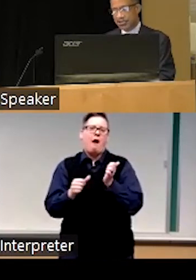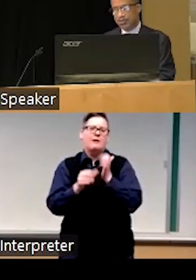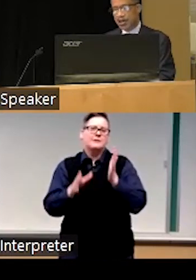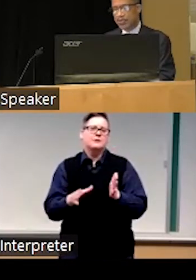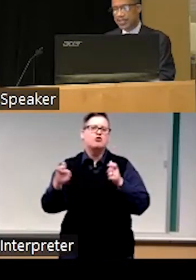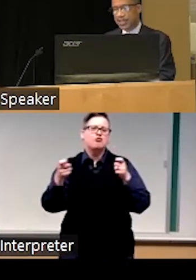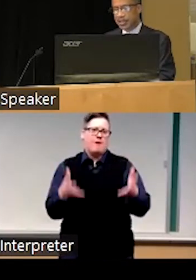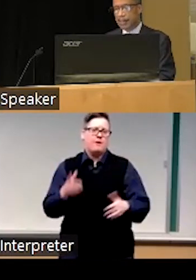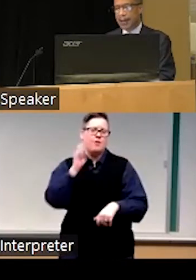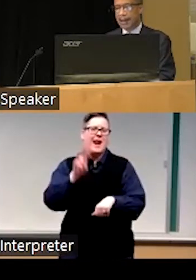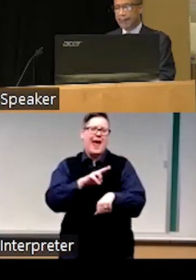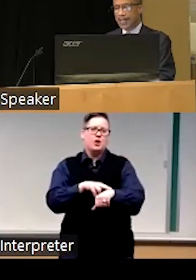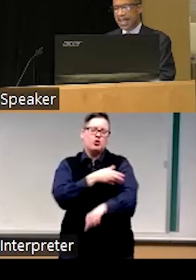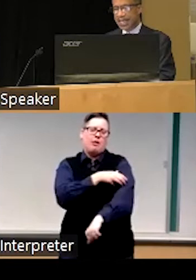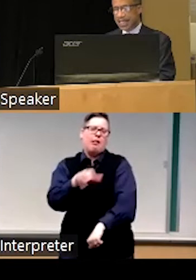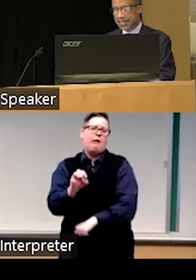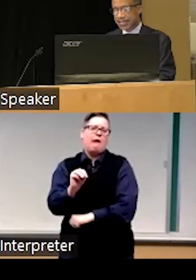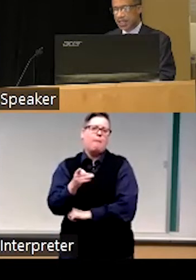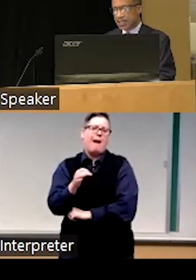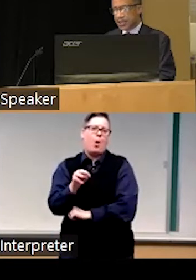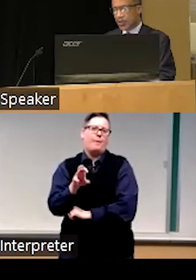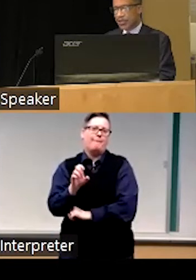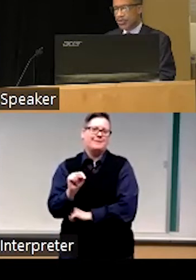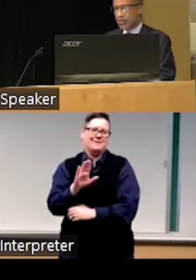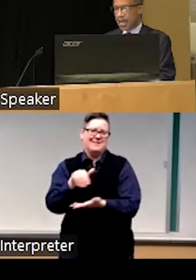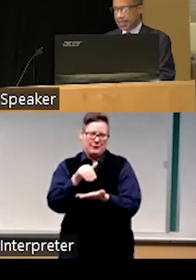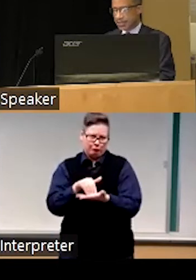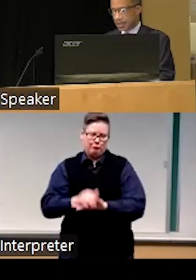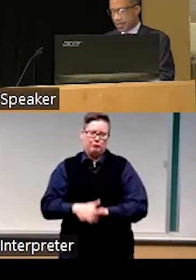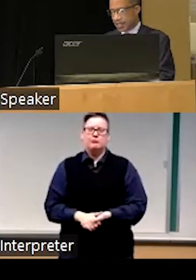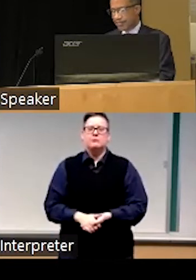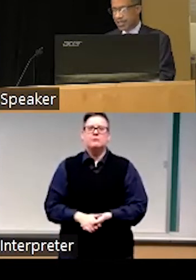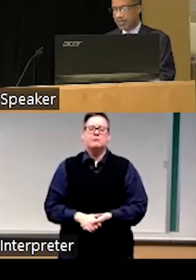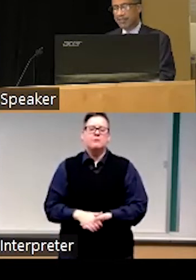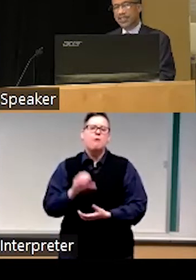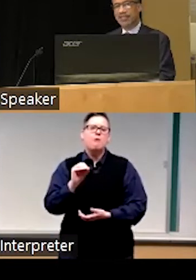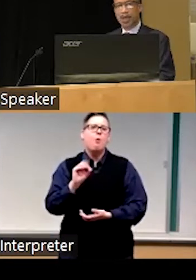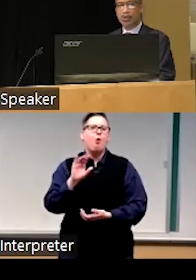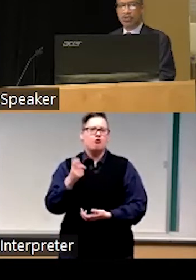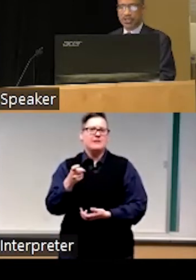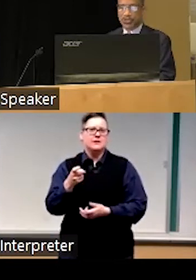national Empowerment Center um and he is someone who has identified himself as having bipolar